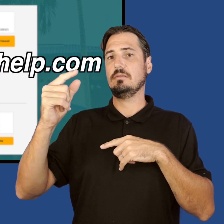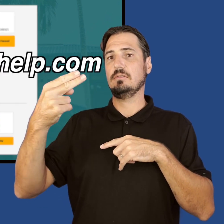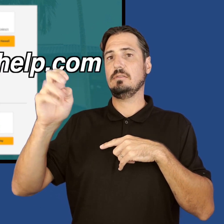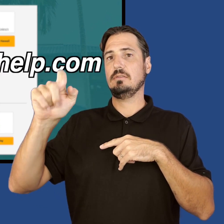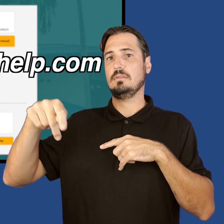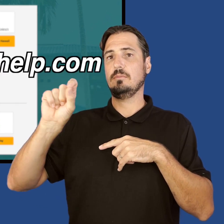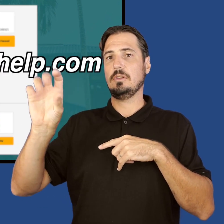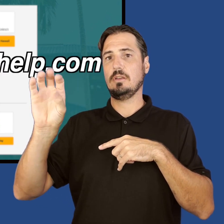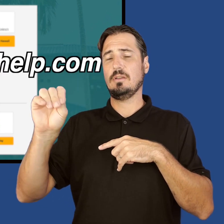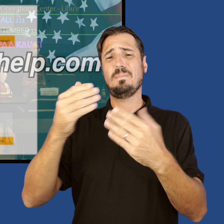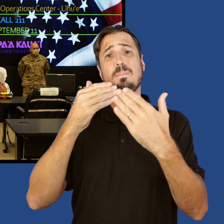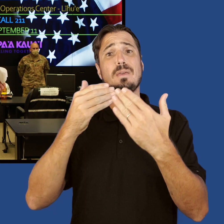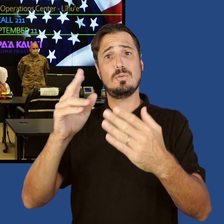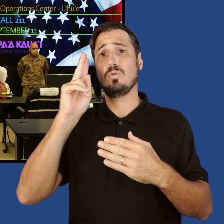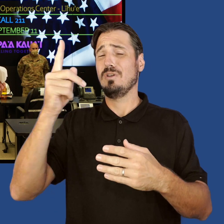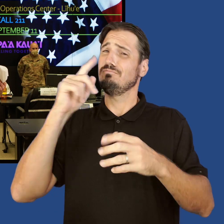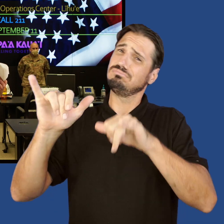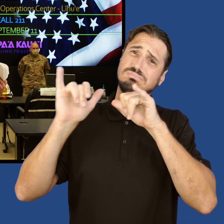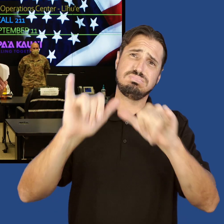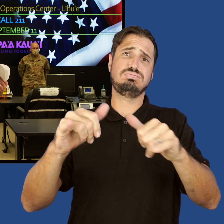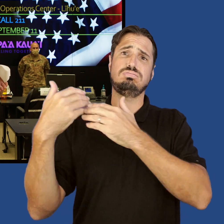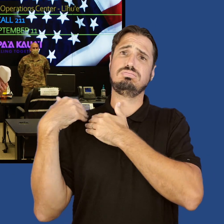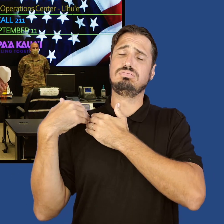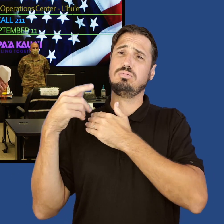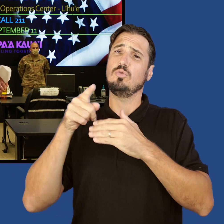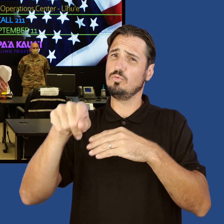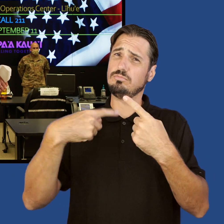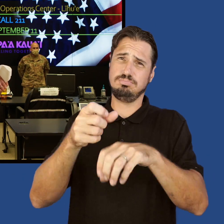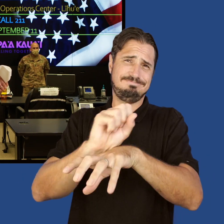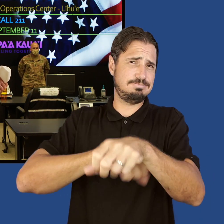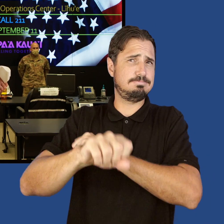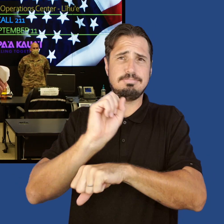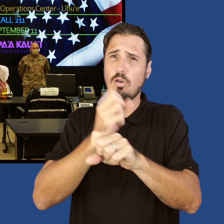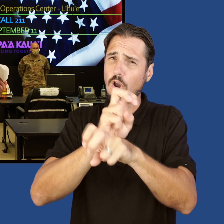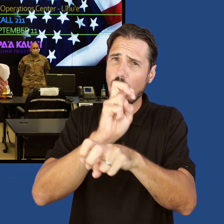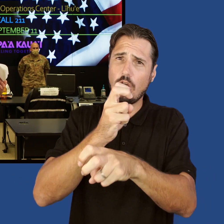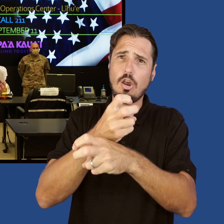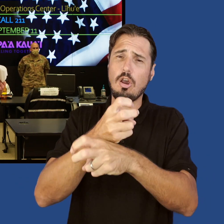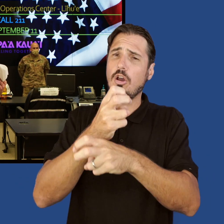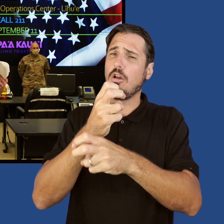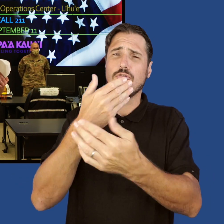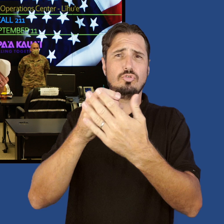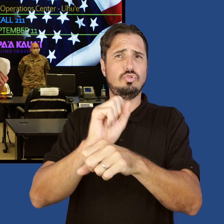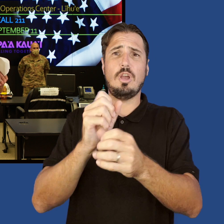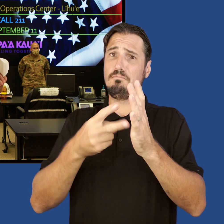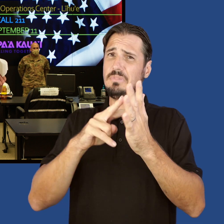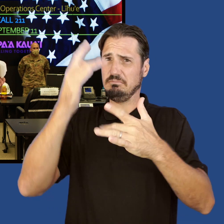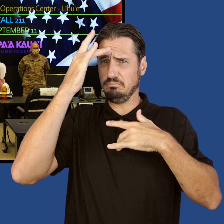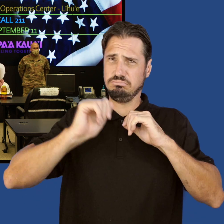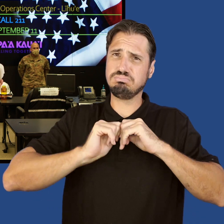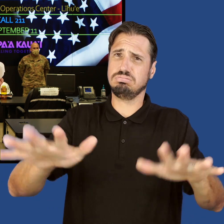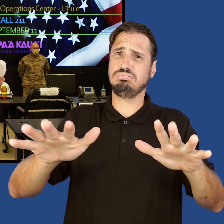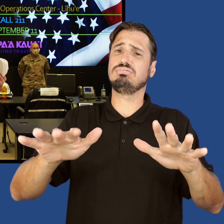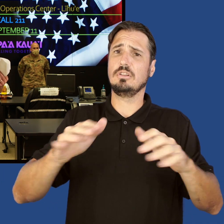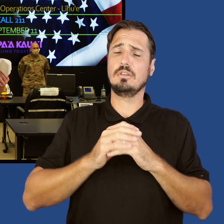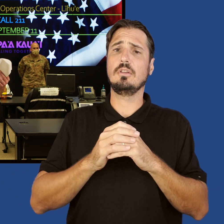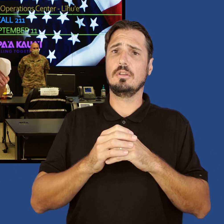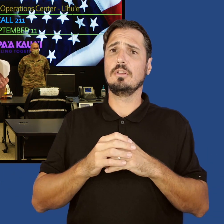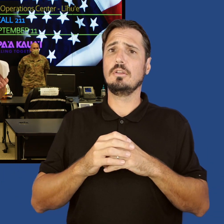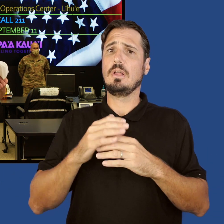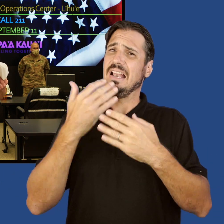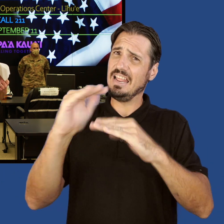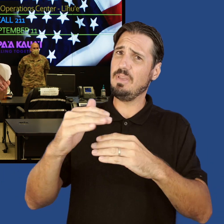Thank you, Kaua‘i for being responsible! Your diligence is helping us to keep this virus contained. We thank you for understanding the role you play in mitigating the spread of COVID-19 on our